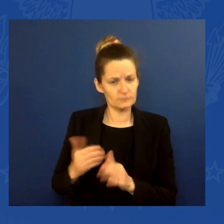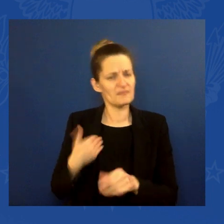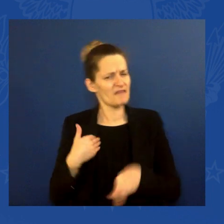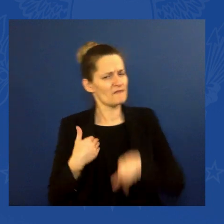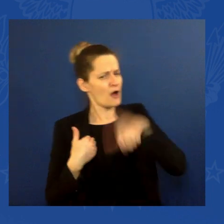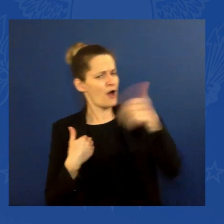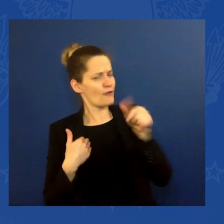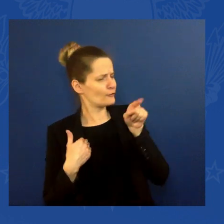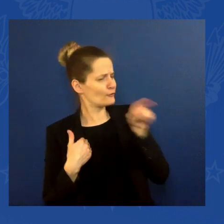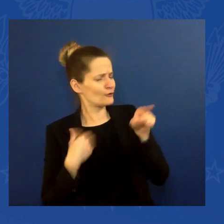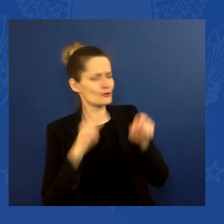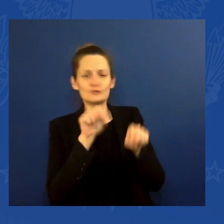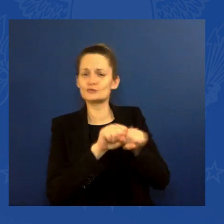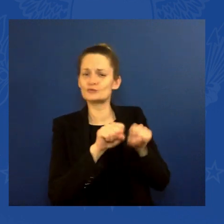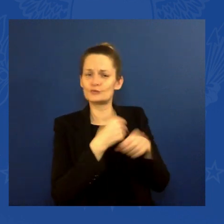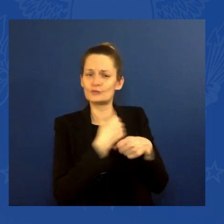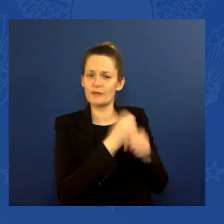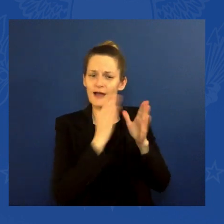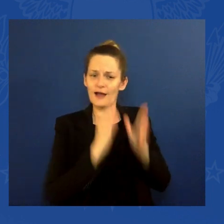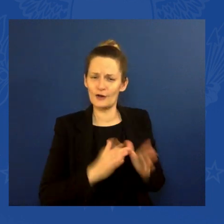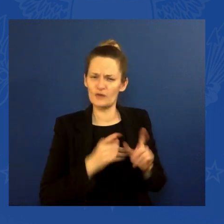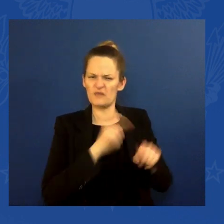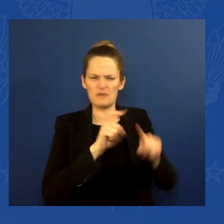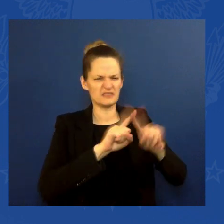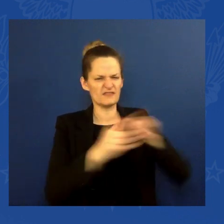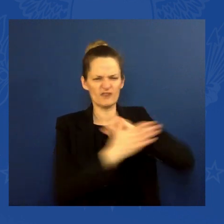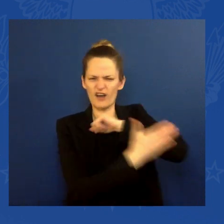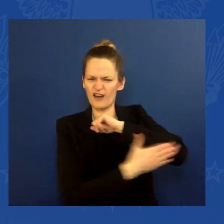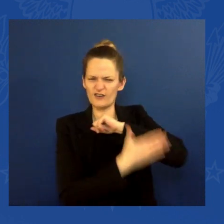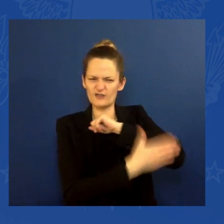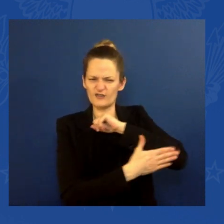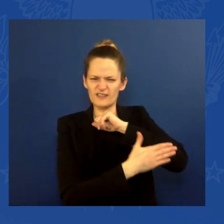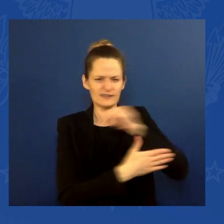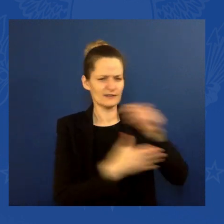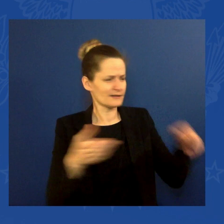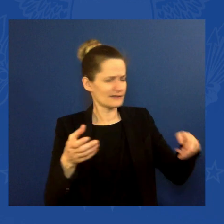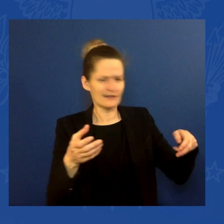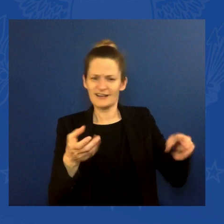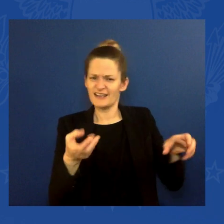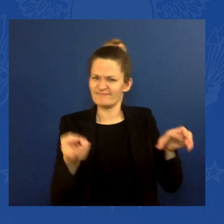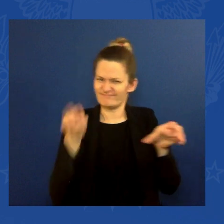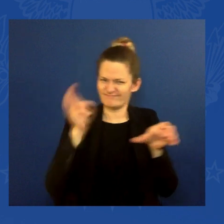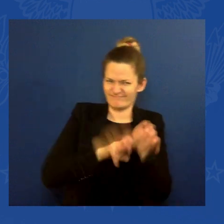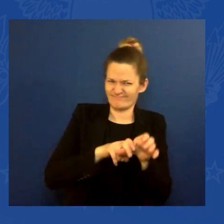on another ship, five weeks before -- he was President Obama's great-great-grandfather.